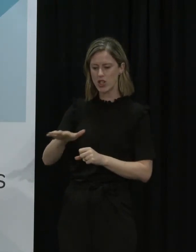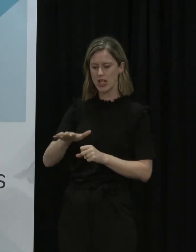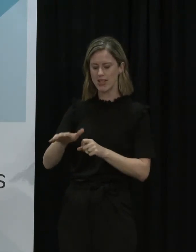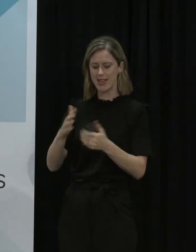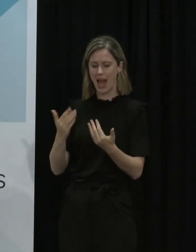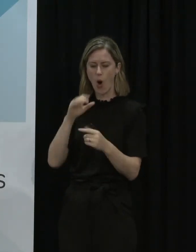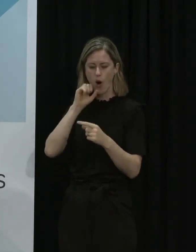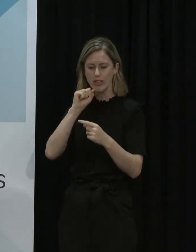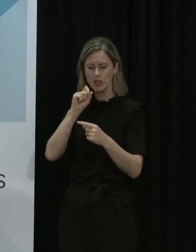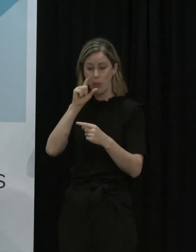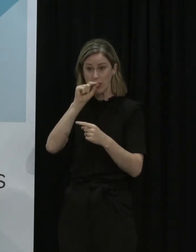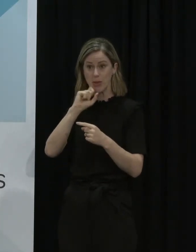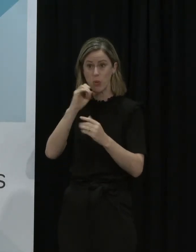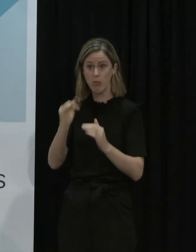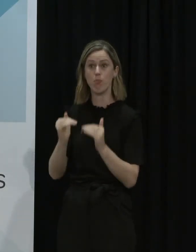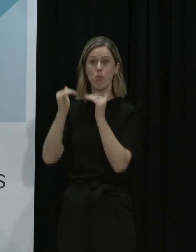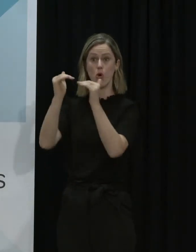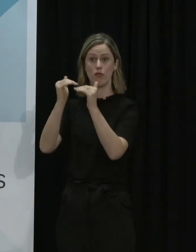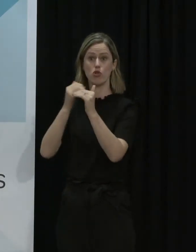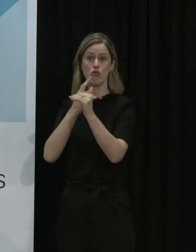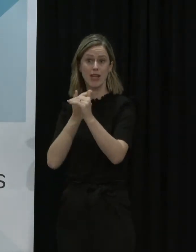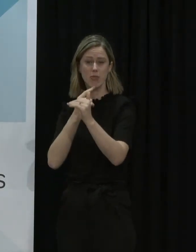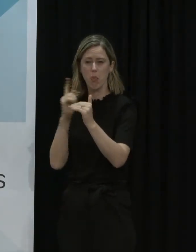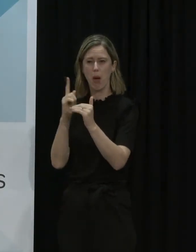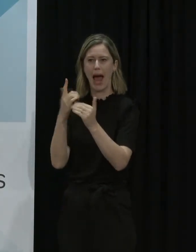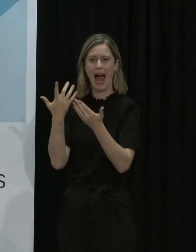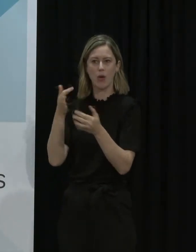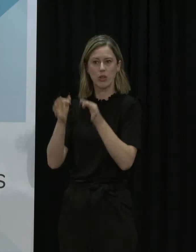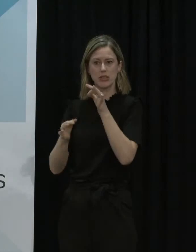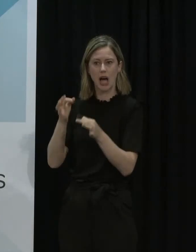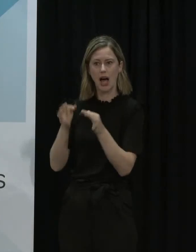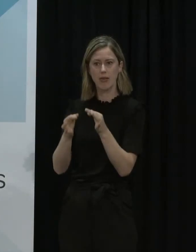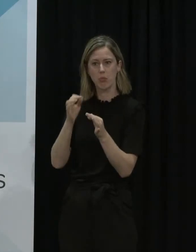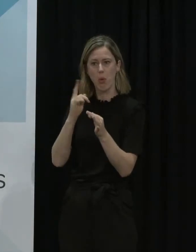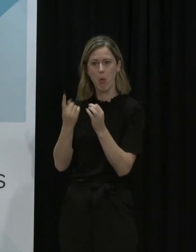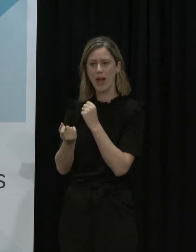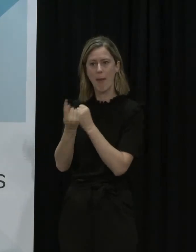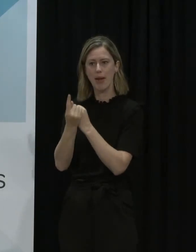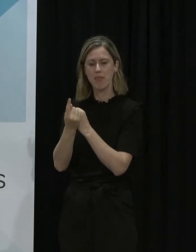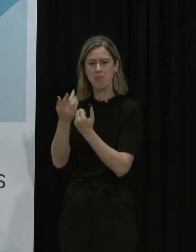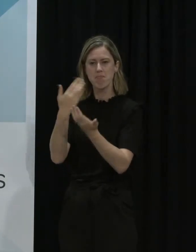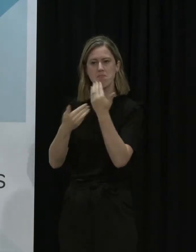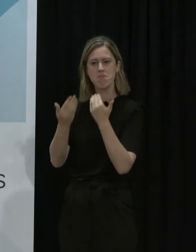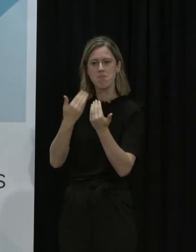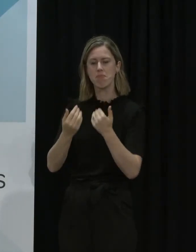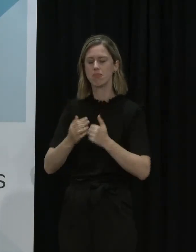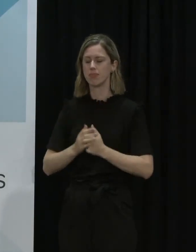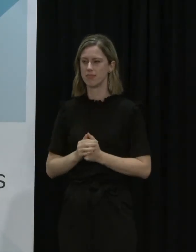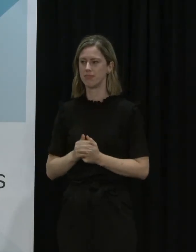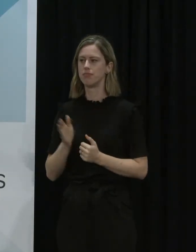Cabinet's rational in terms of what might happen for a region to go the other way, for